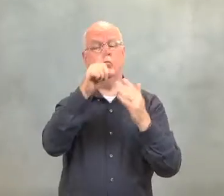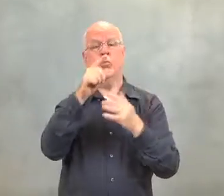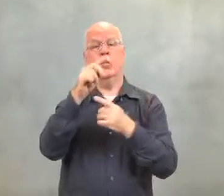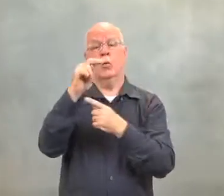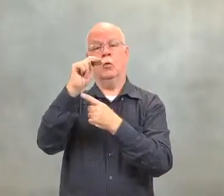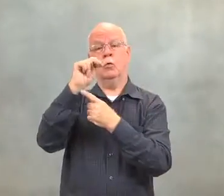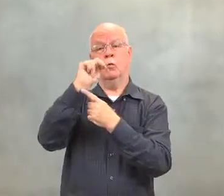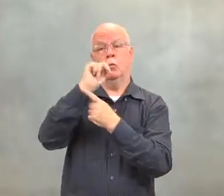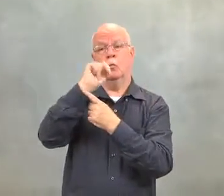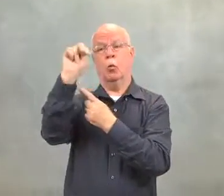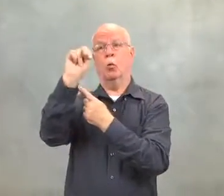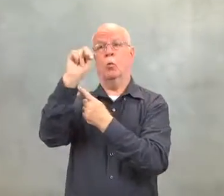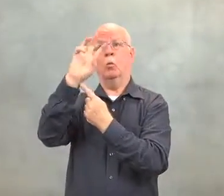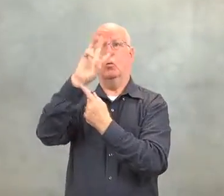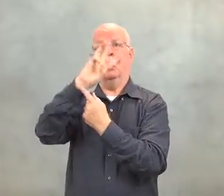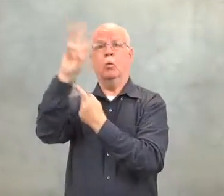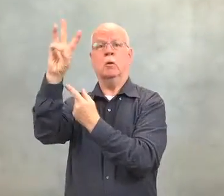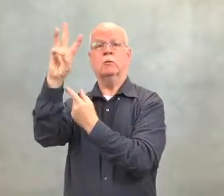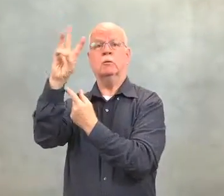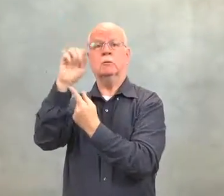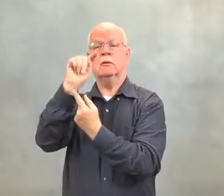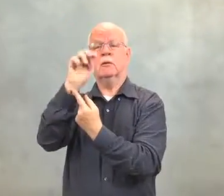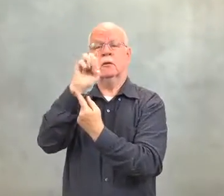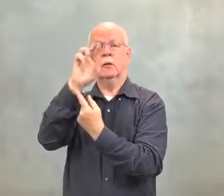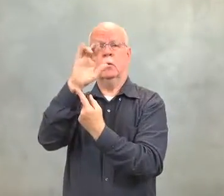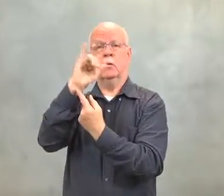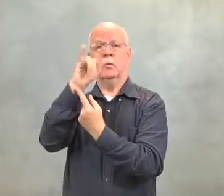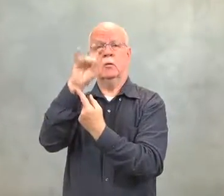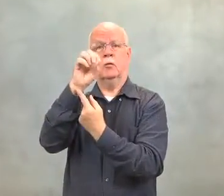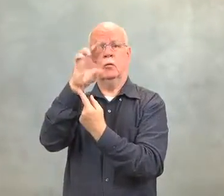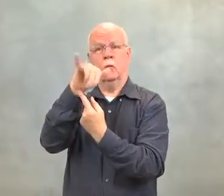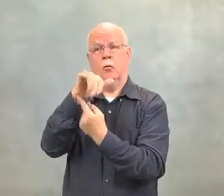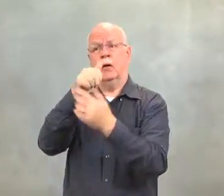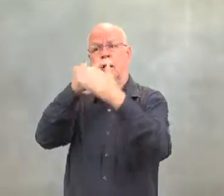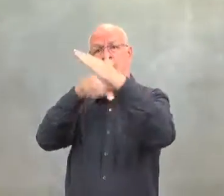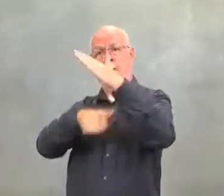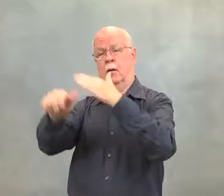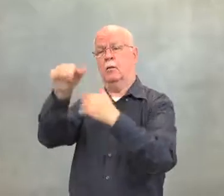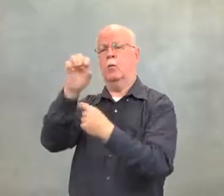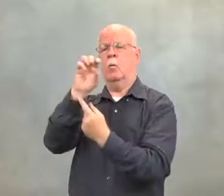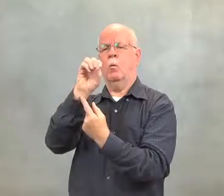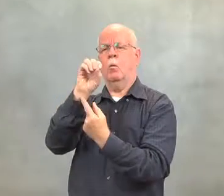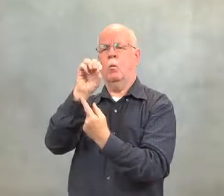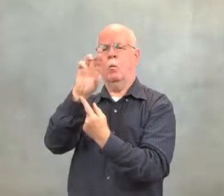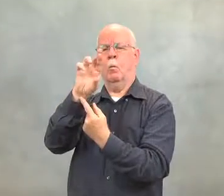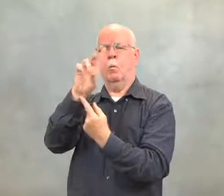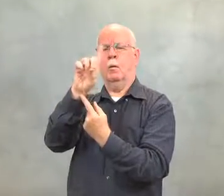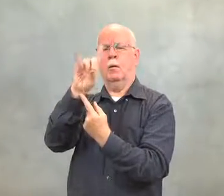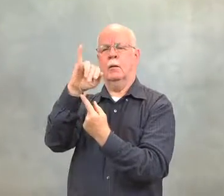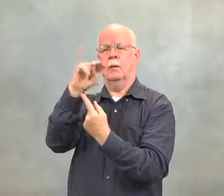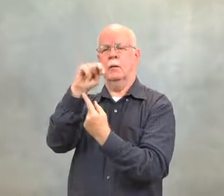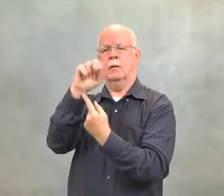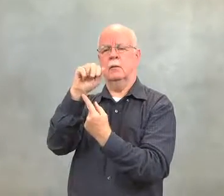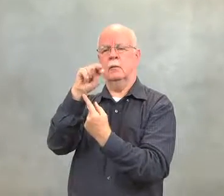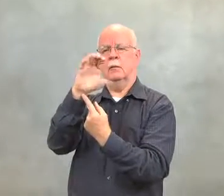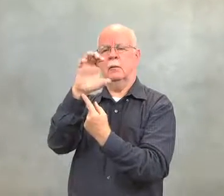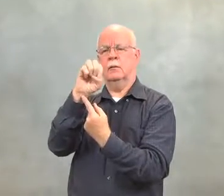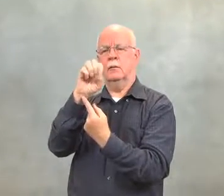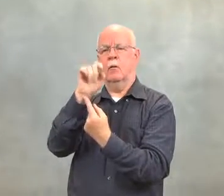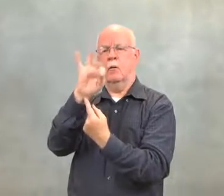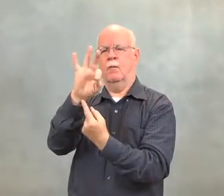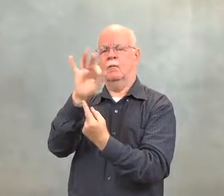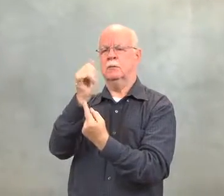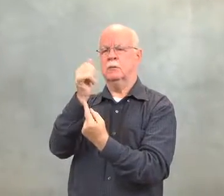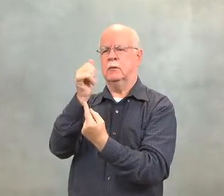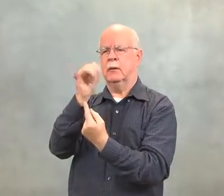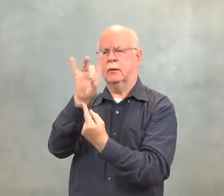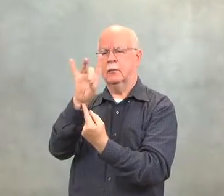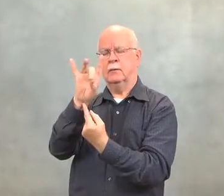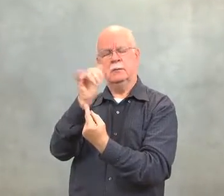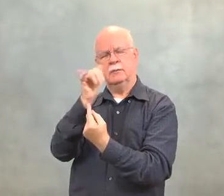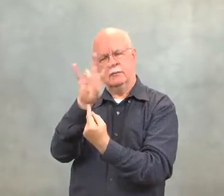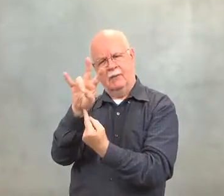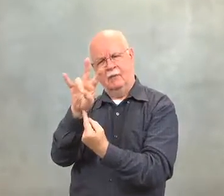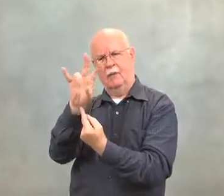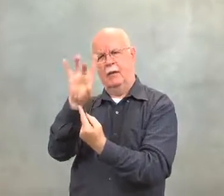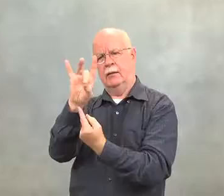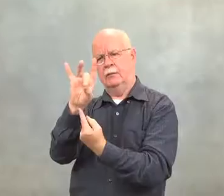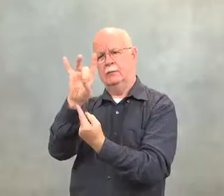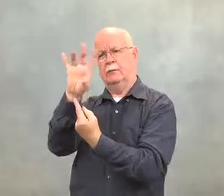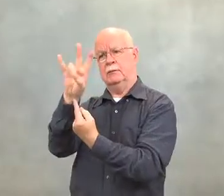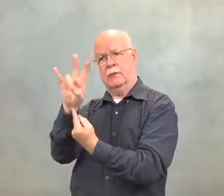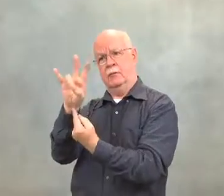The Northwest Territory was under the Ordinance of 1787